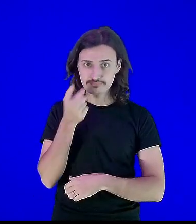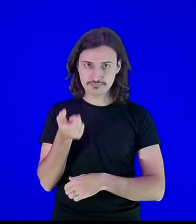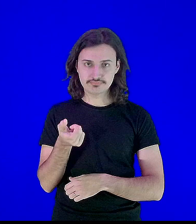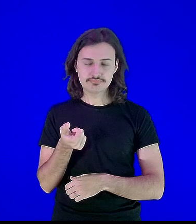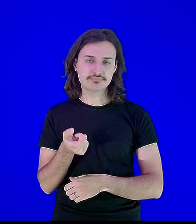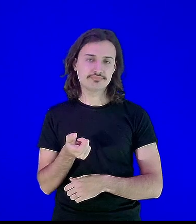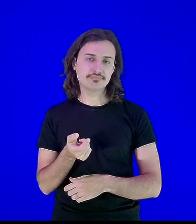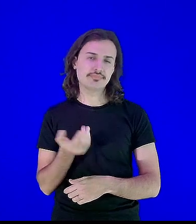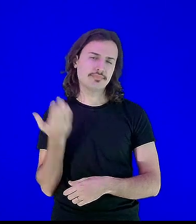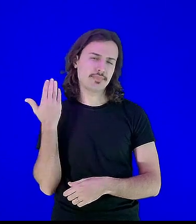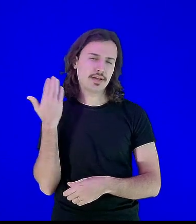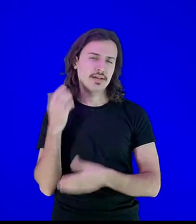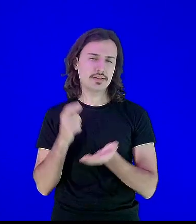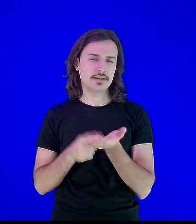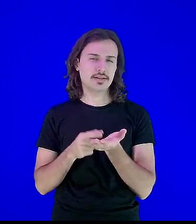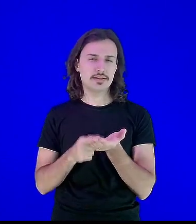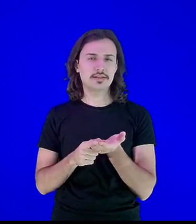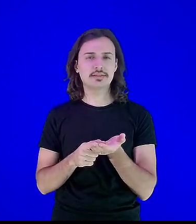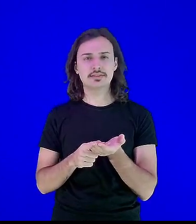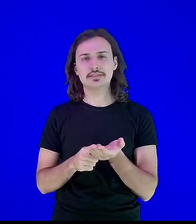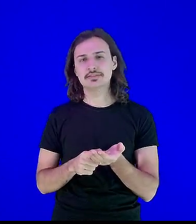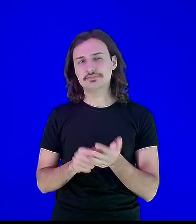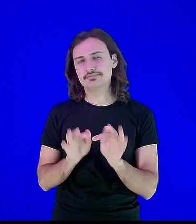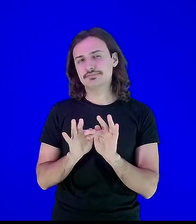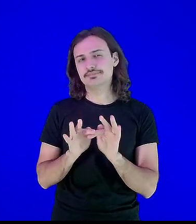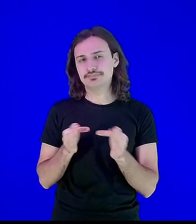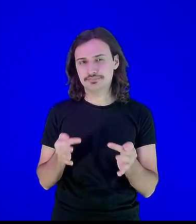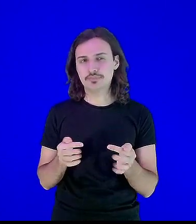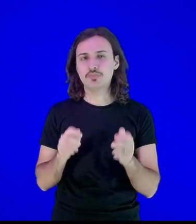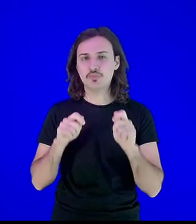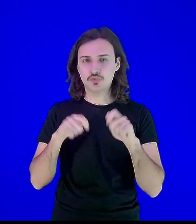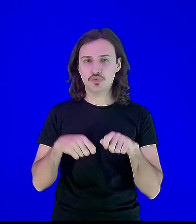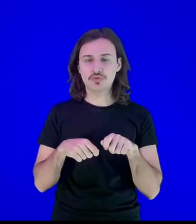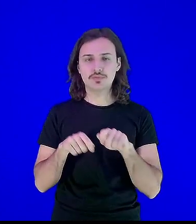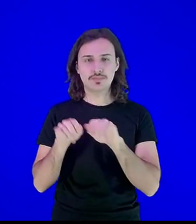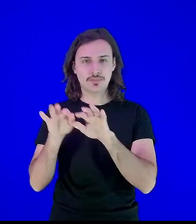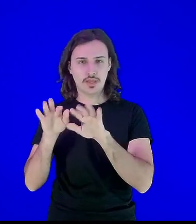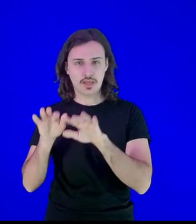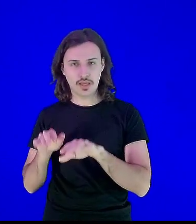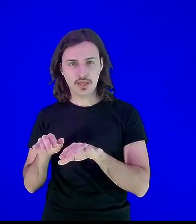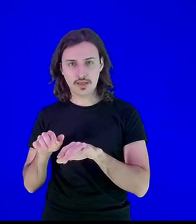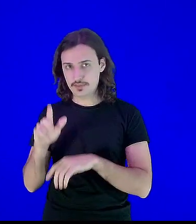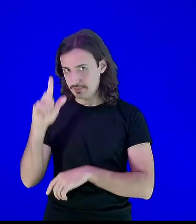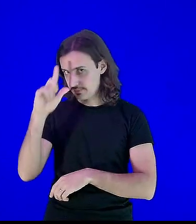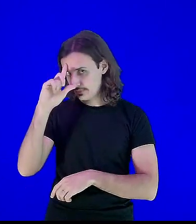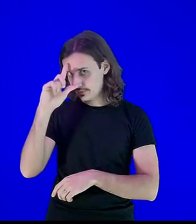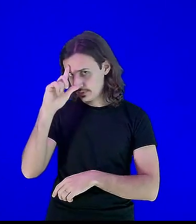you could use both Latin alphabet and SignWriting, side by side